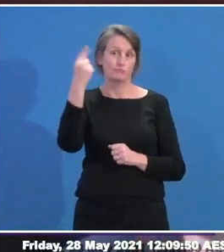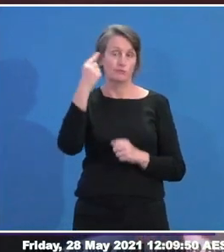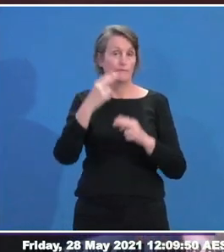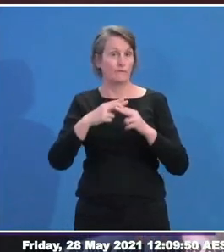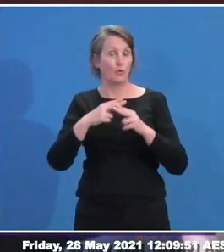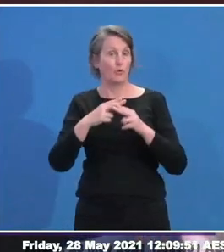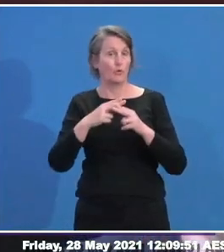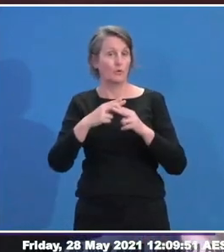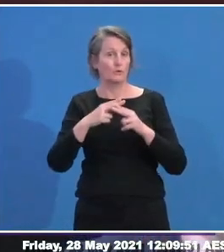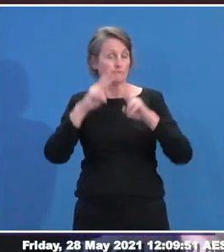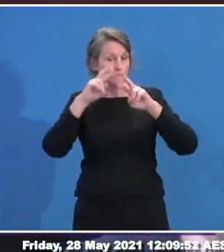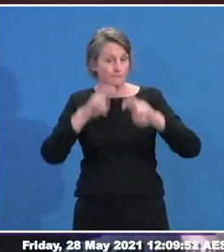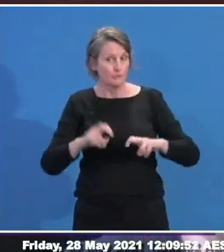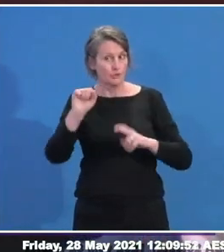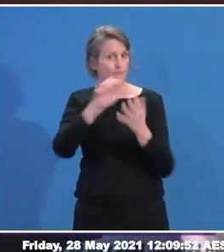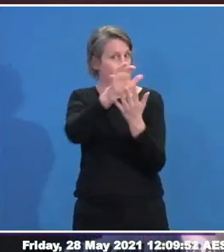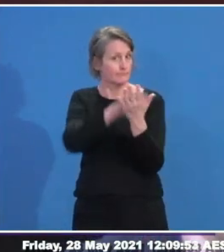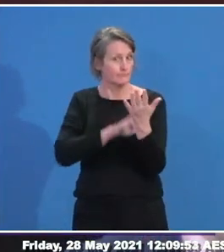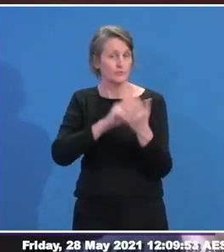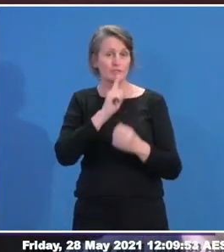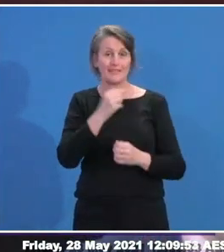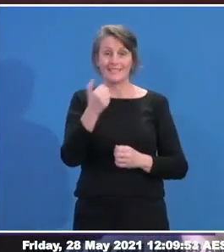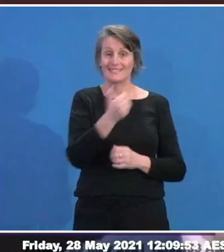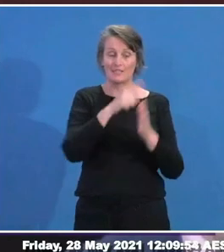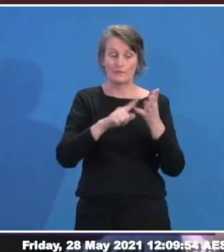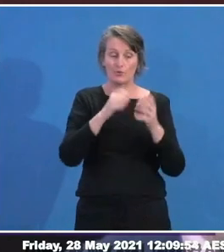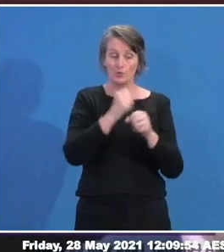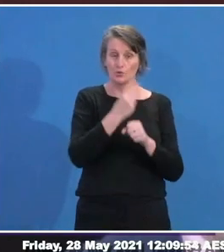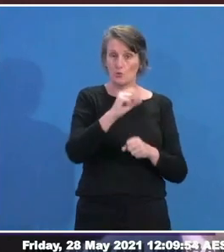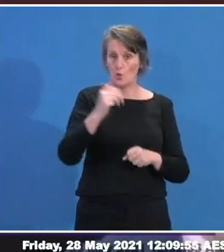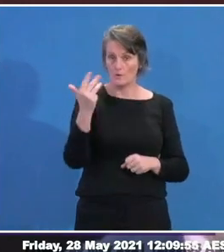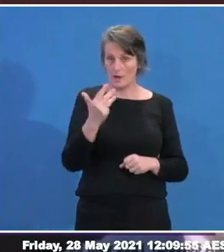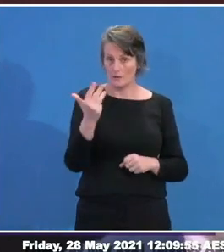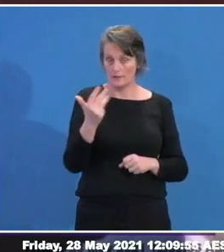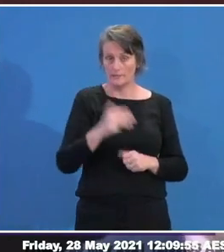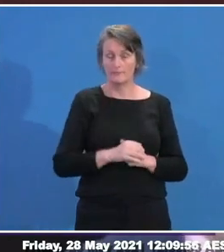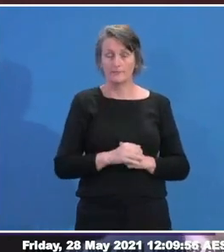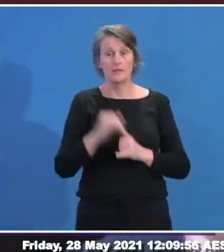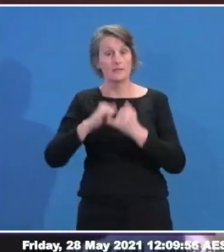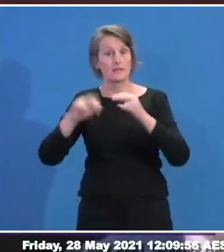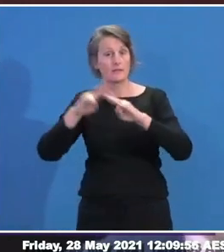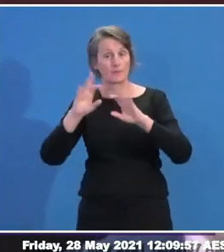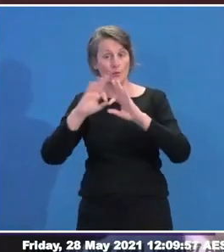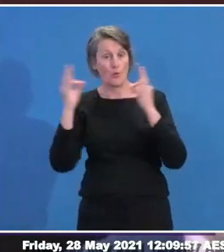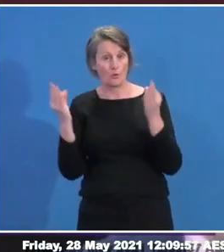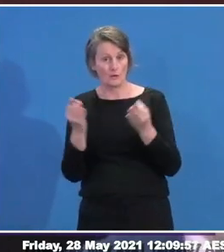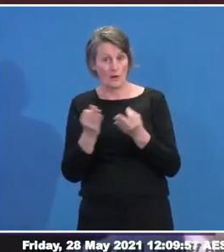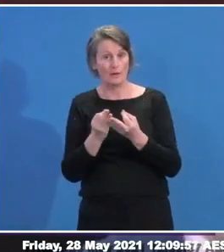She says: August 2019 --- Sunnyfield advise to put investigation on hold: